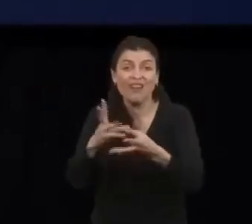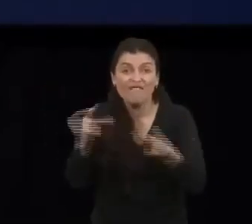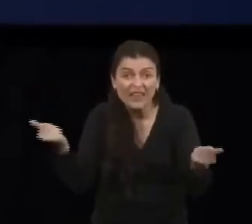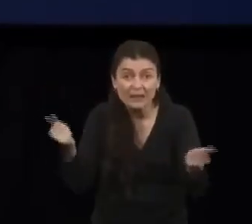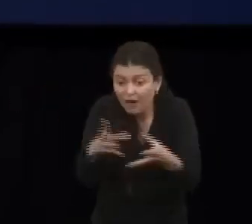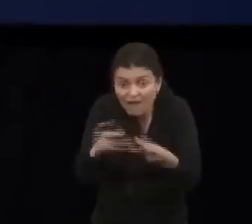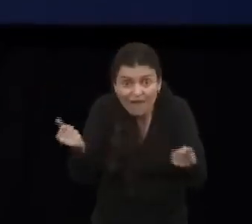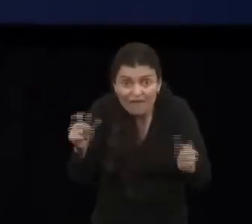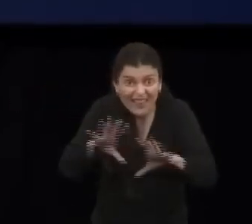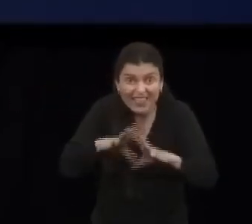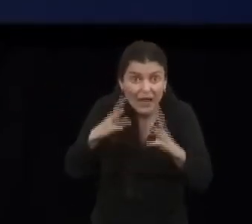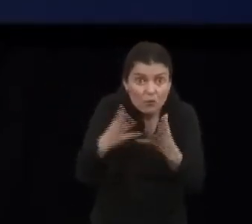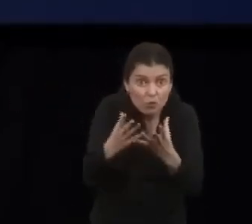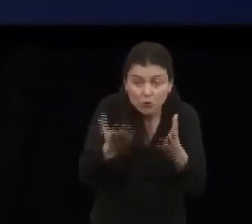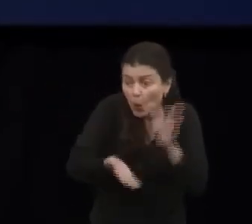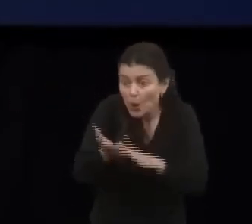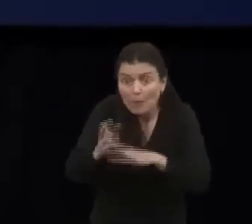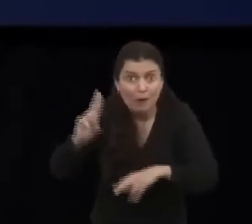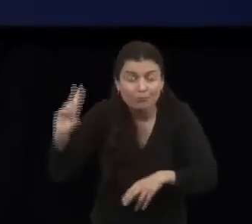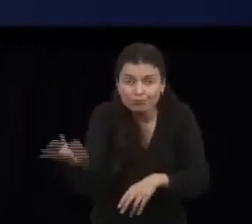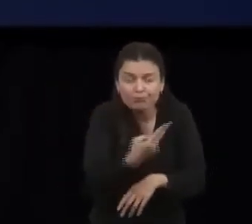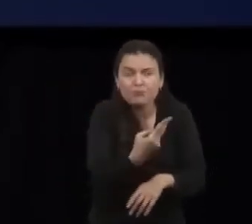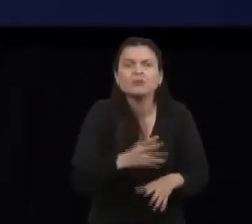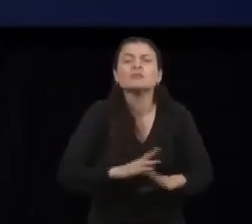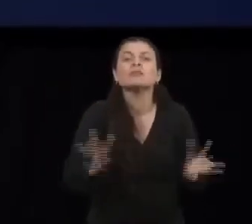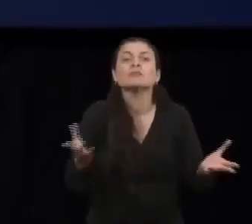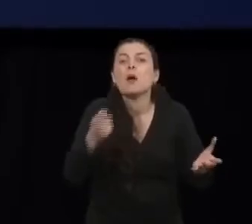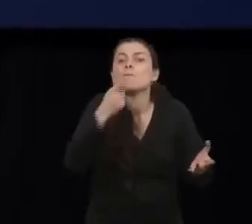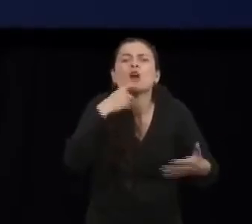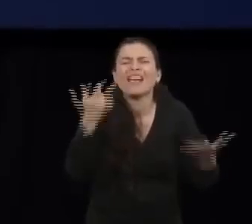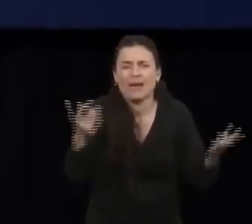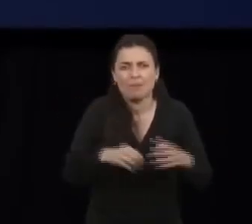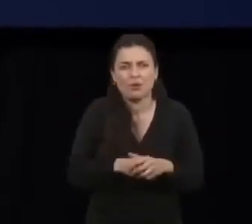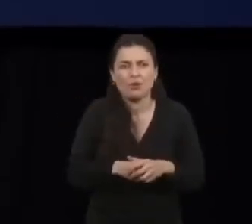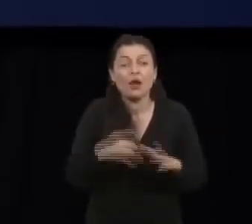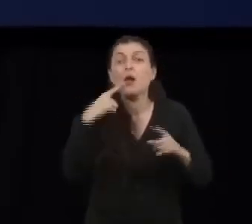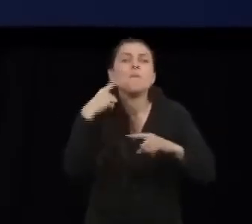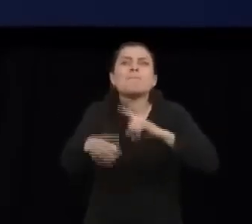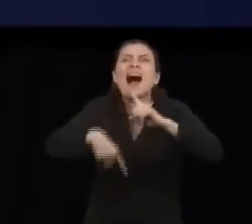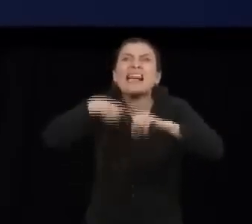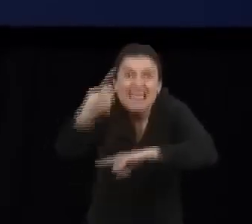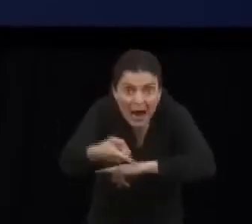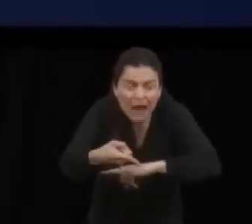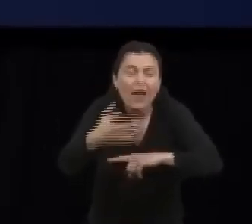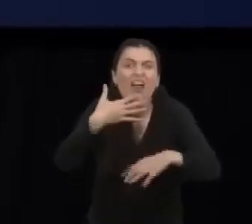that is, we are in a situation of the end of the world,